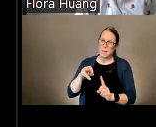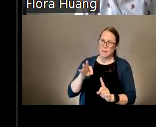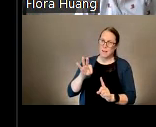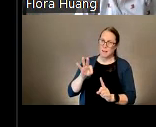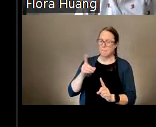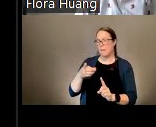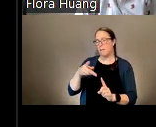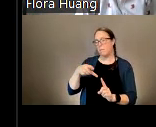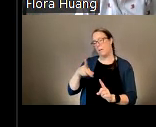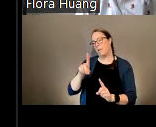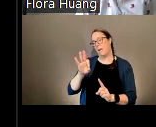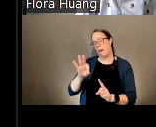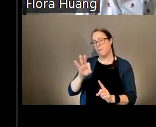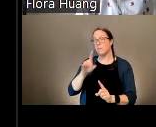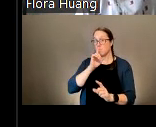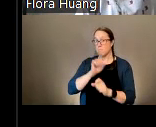and have it vetted by a user expert.